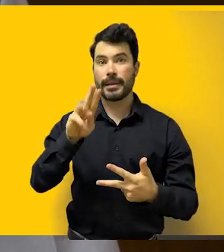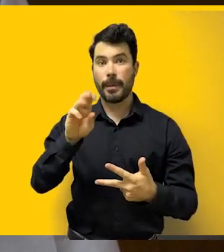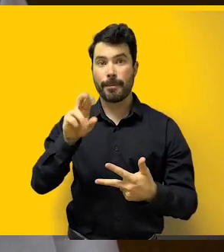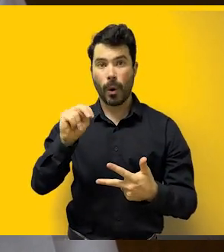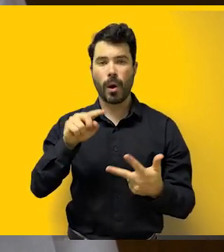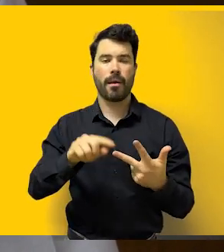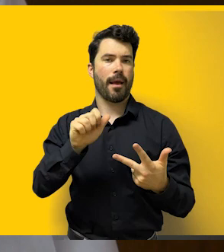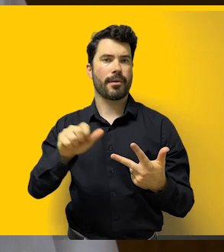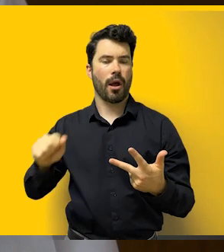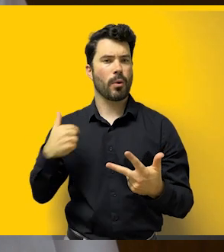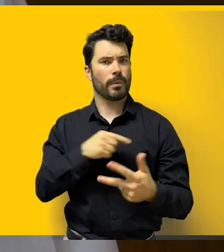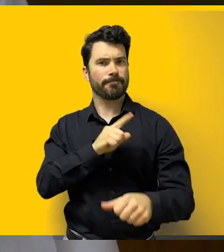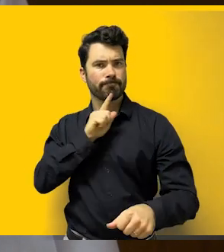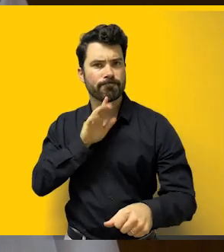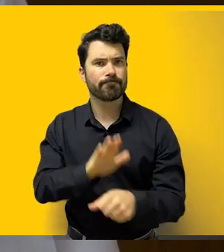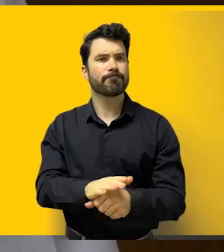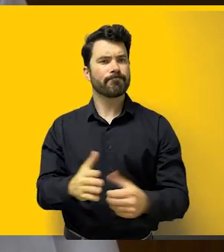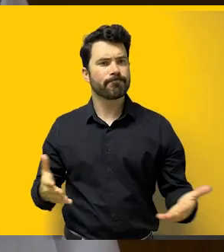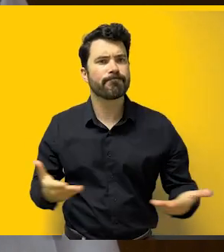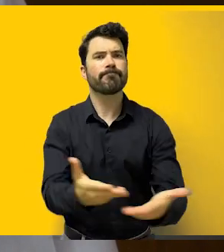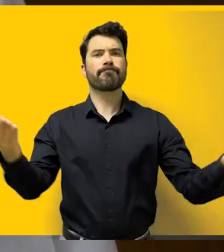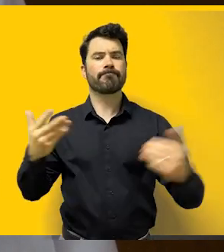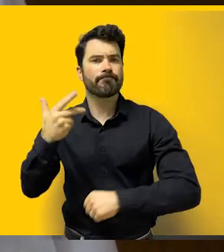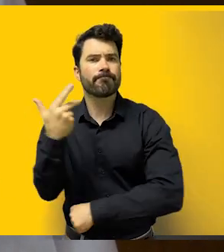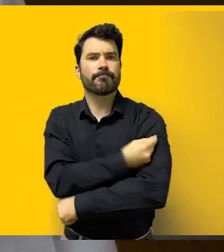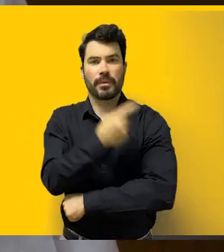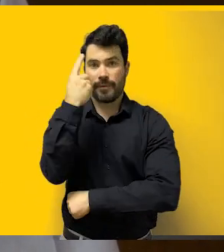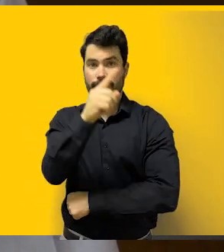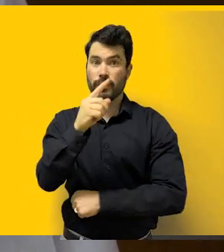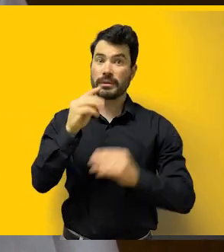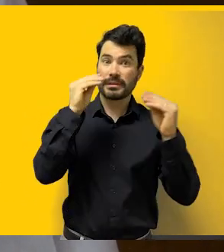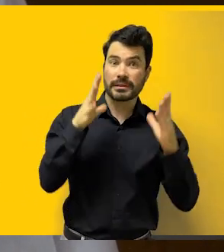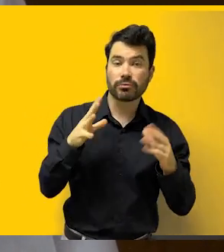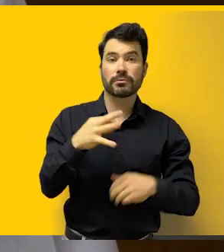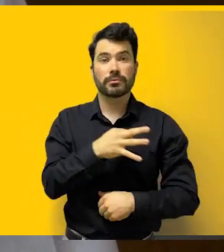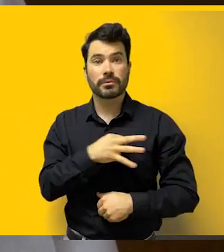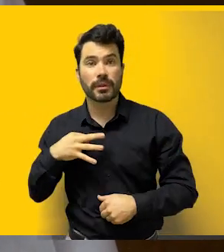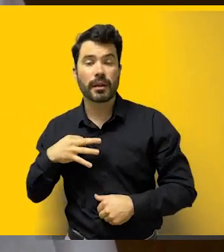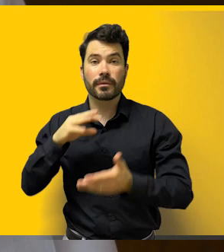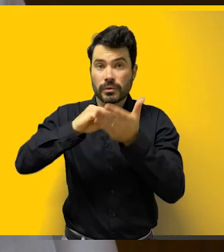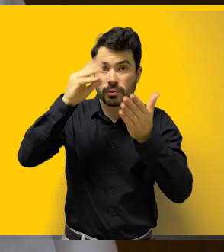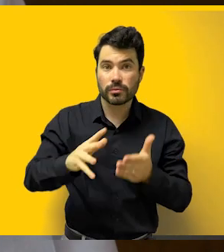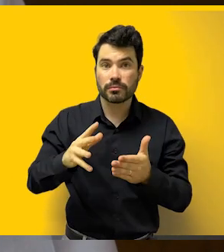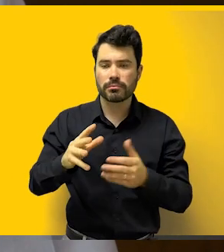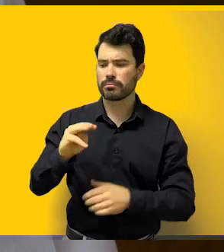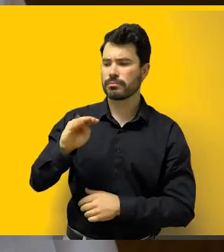We will be continually updating the FAQs, so please bookmark that site. Widespread vaccination is the most effective way